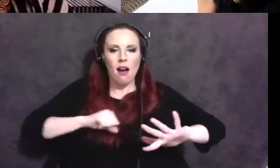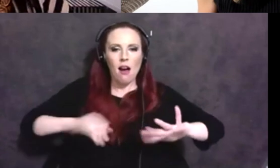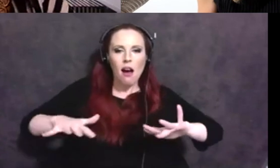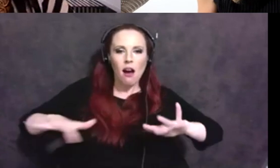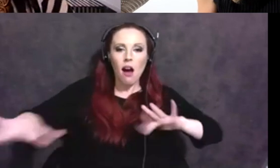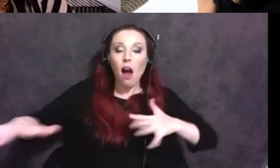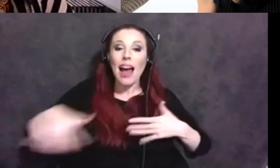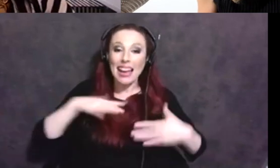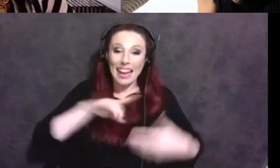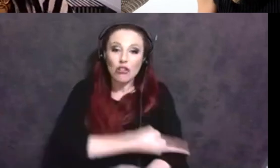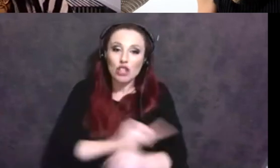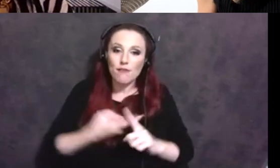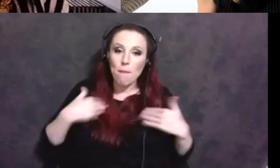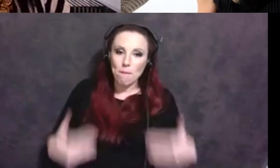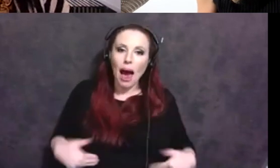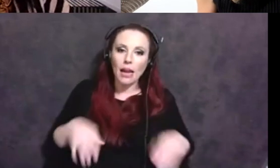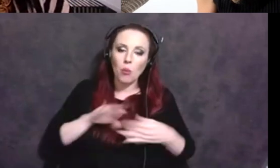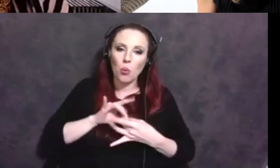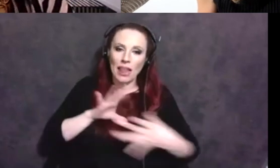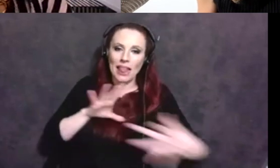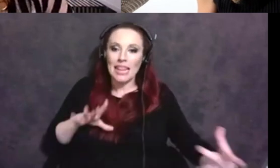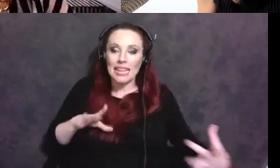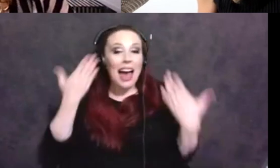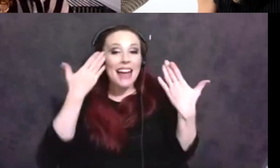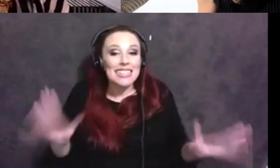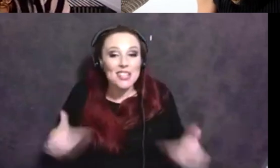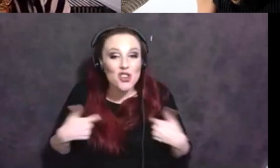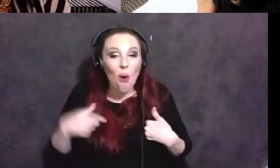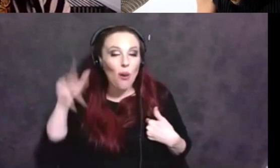good way, like first of all, the drum and vibration, helps to shake out the energy,